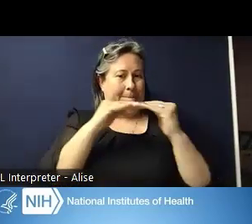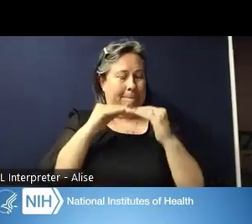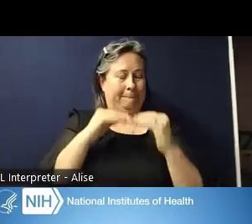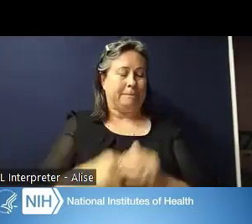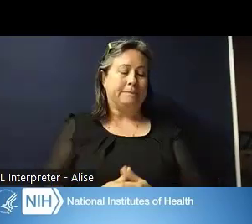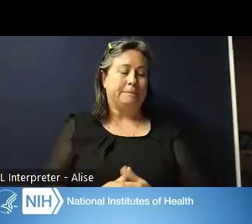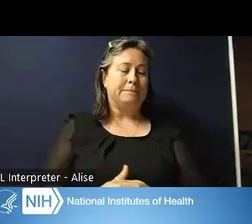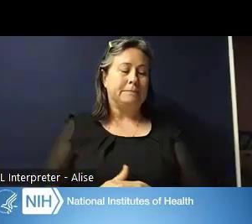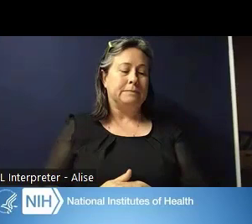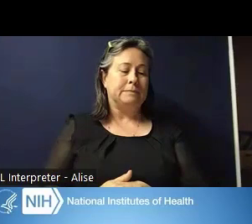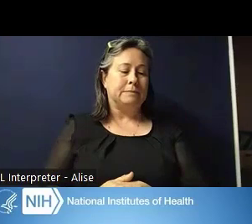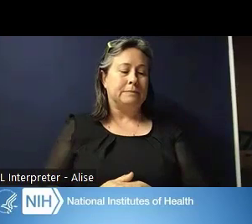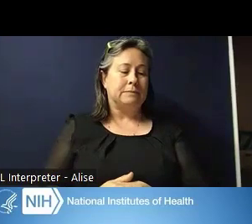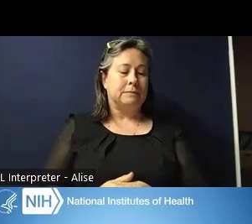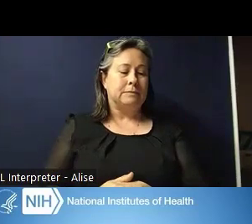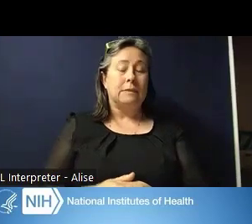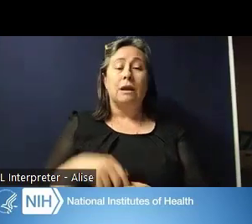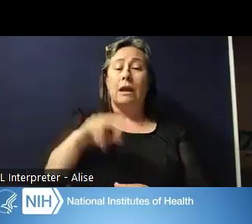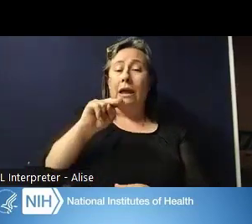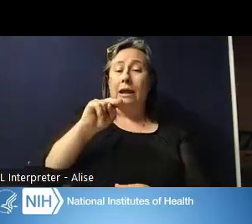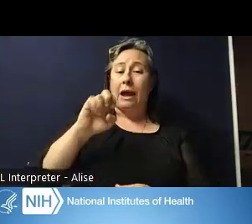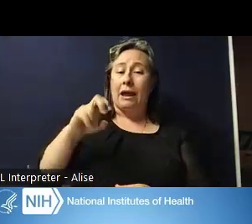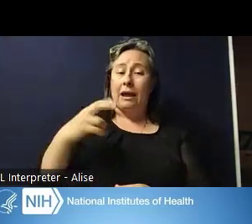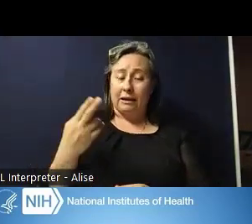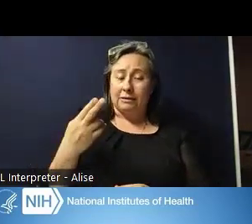The NIH has implemented these provisions